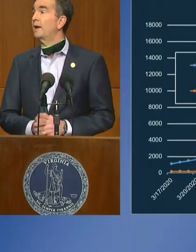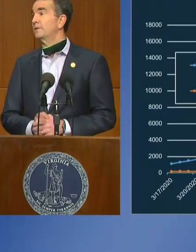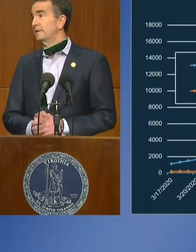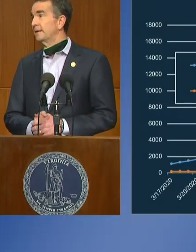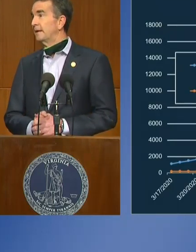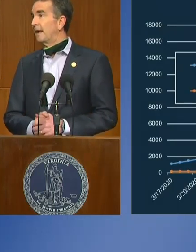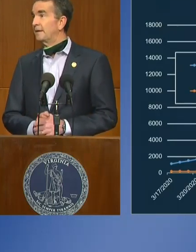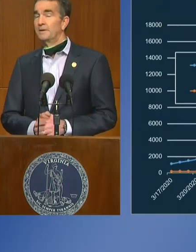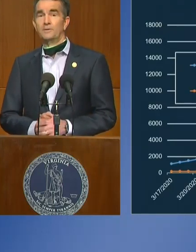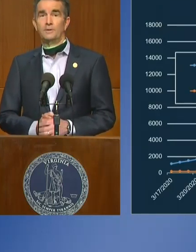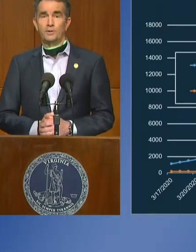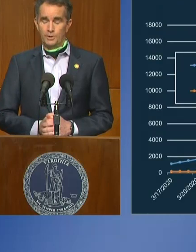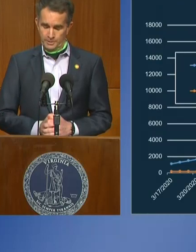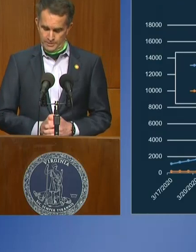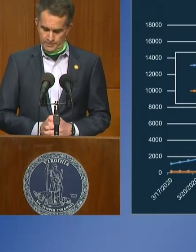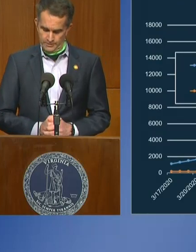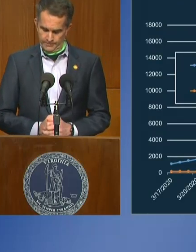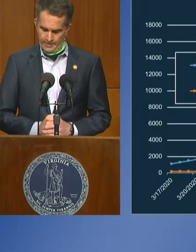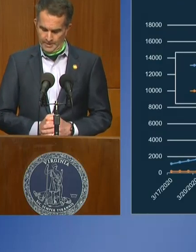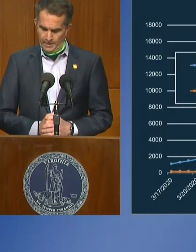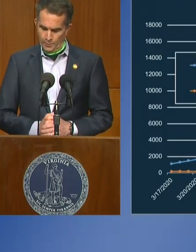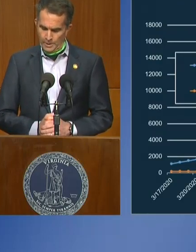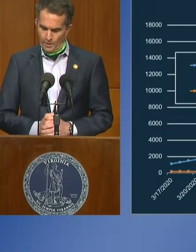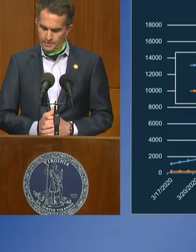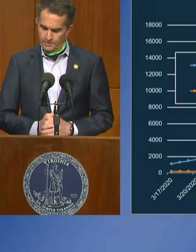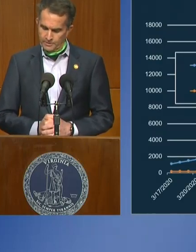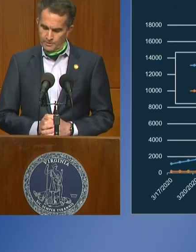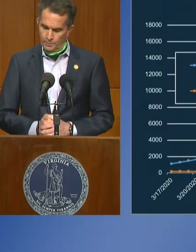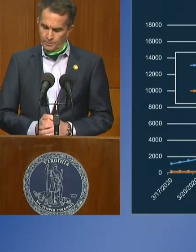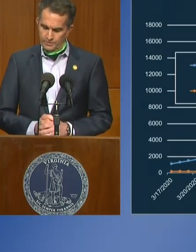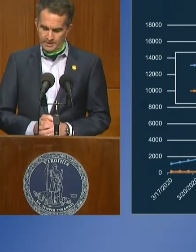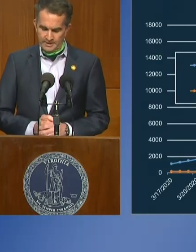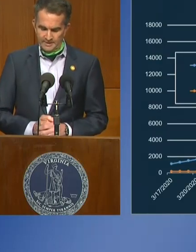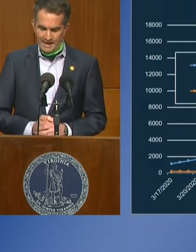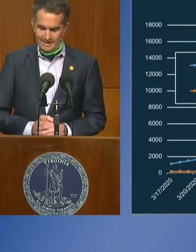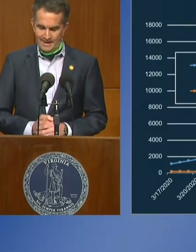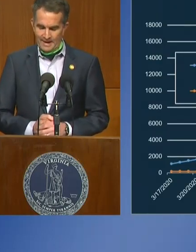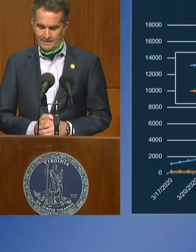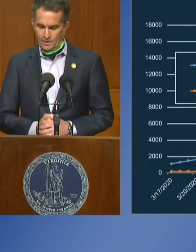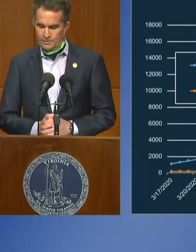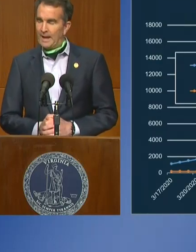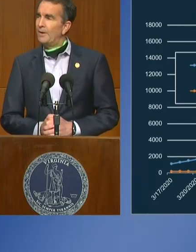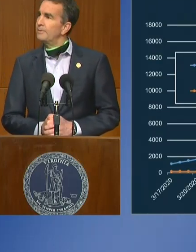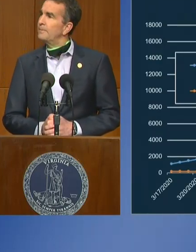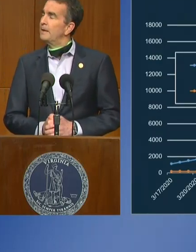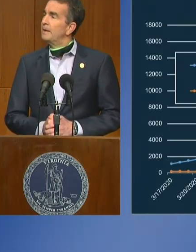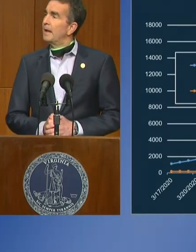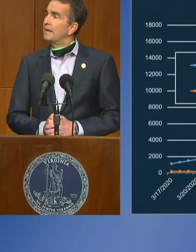THAT'S THE BLUE GRAPH ON THE TOP. BUT NOT DRASTICALLY AND